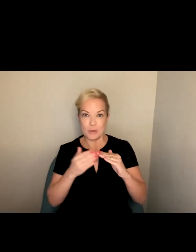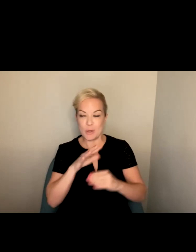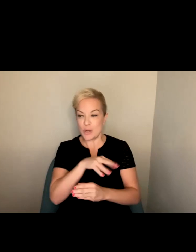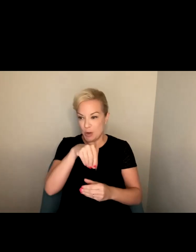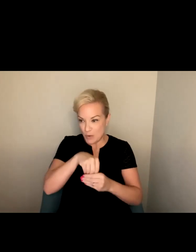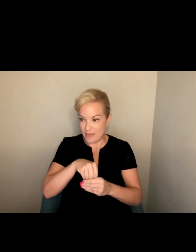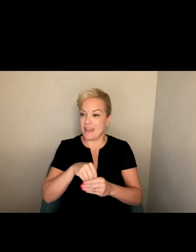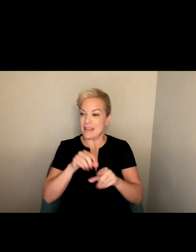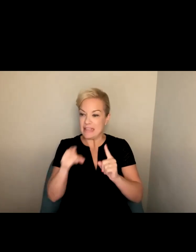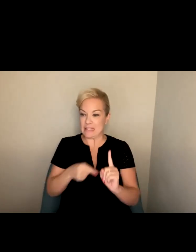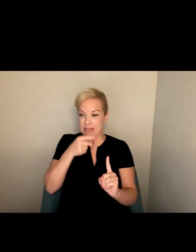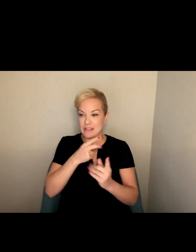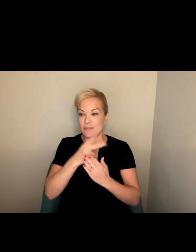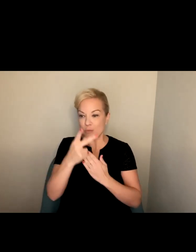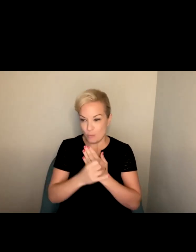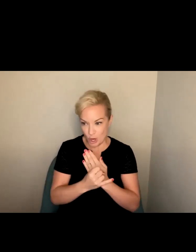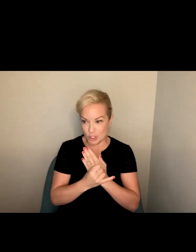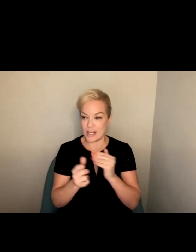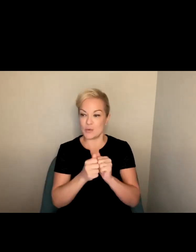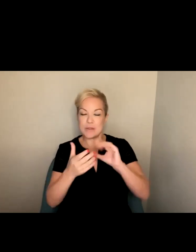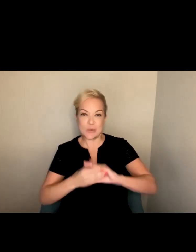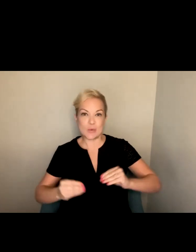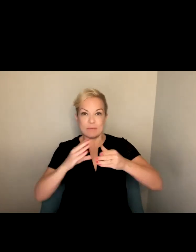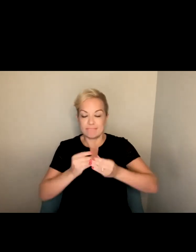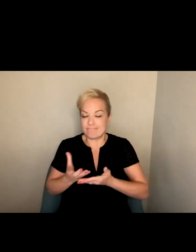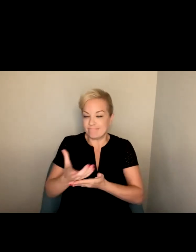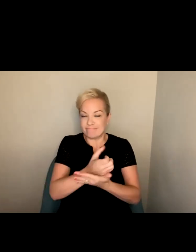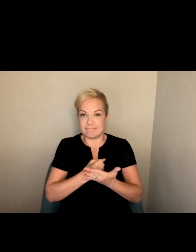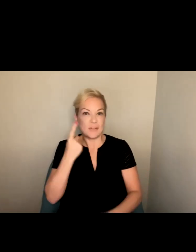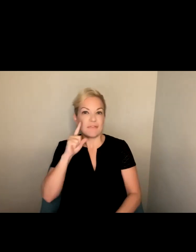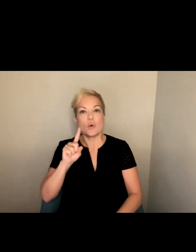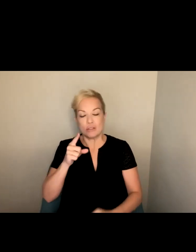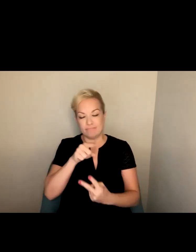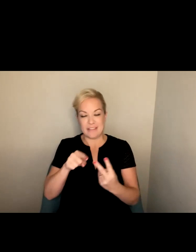Waugh's storytelling- Story Collection, two community-based projects. He is,